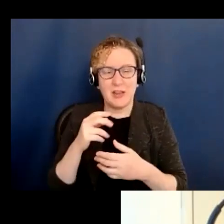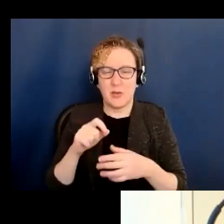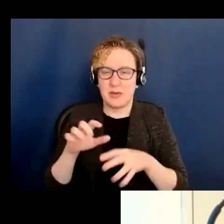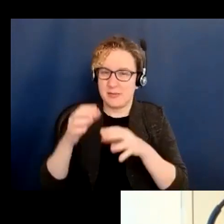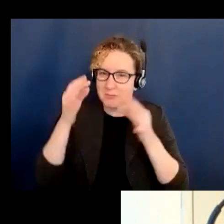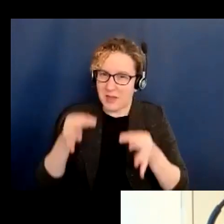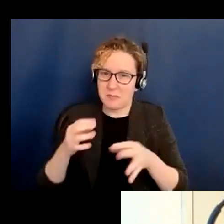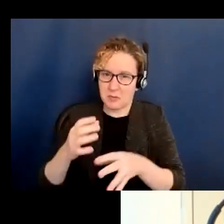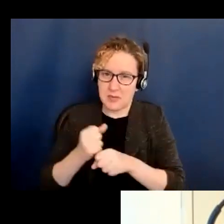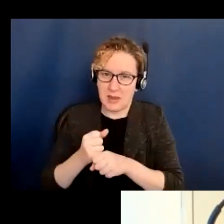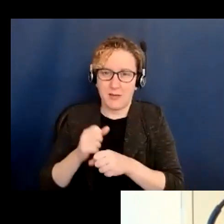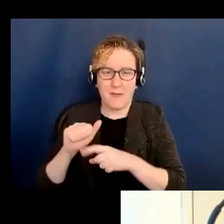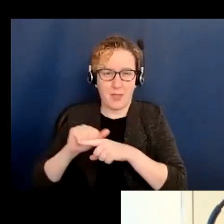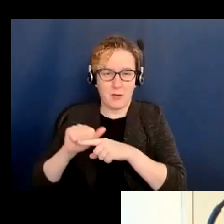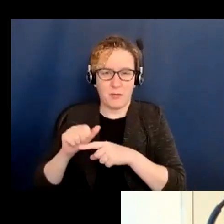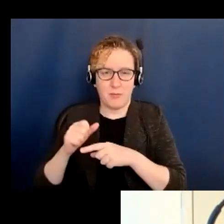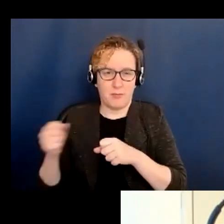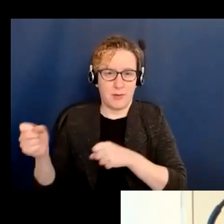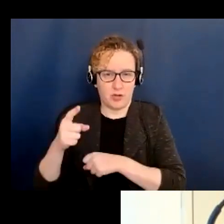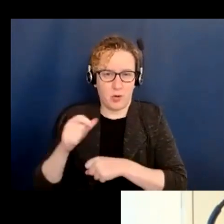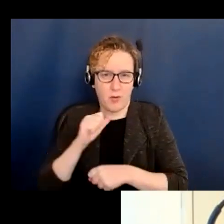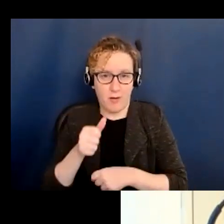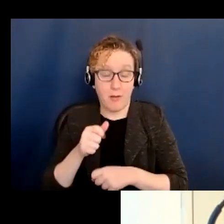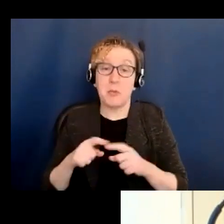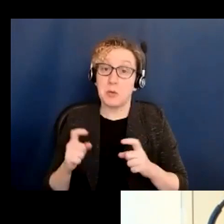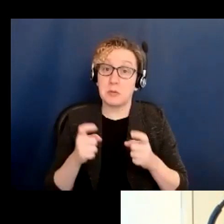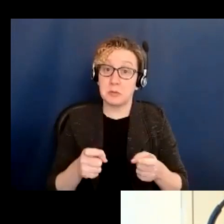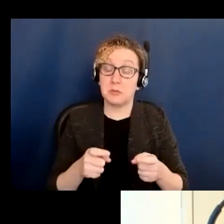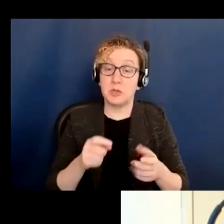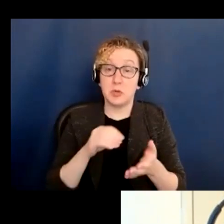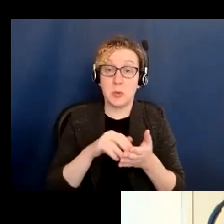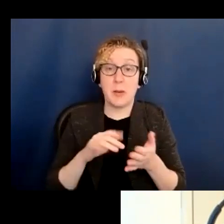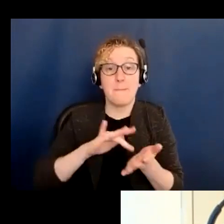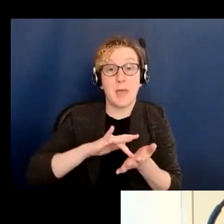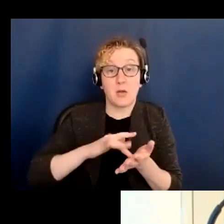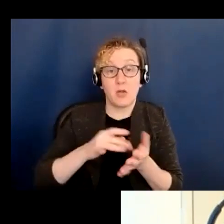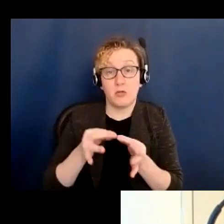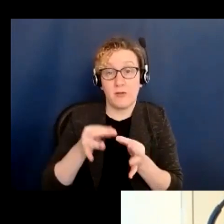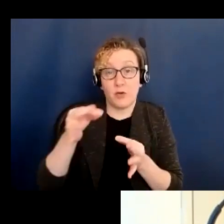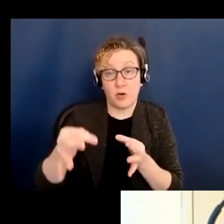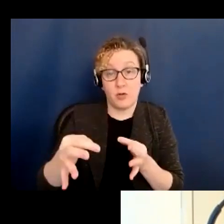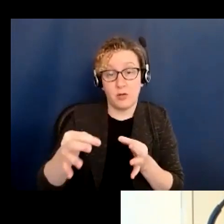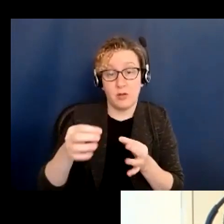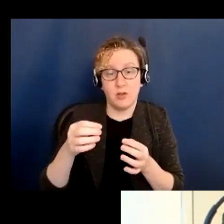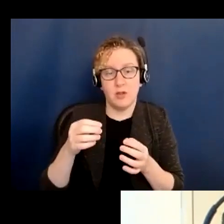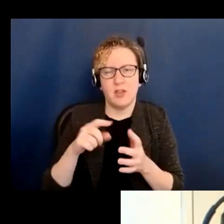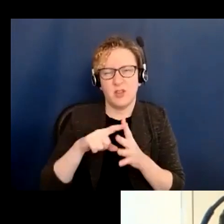We were able to grant this student a medical deferral for them to start their year a year